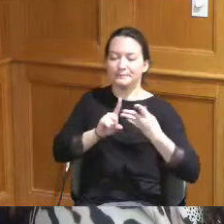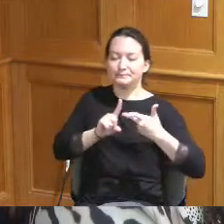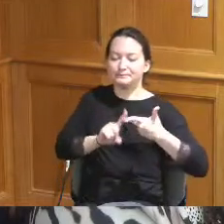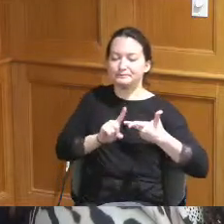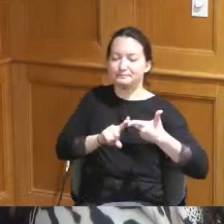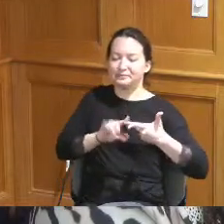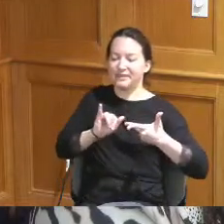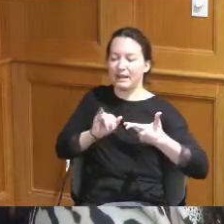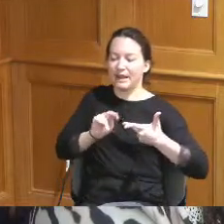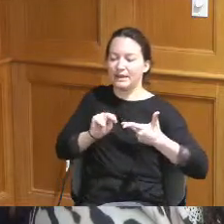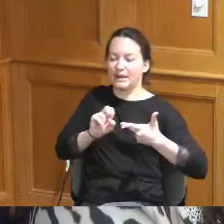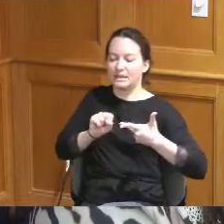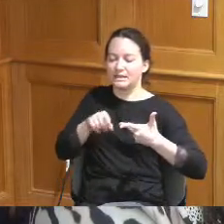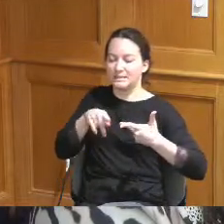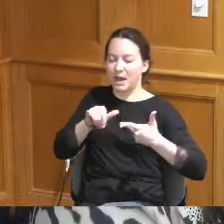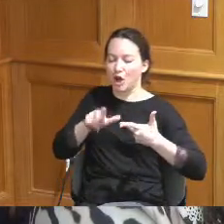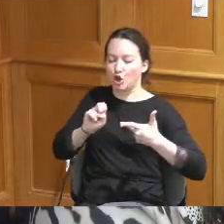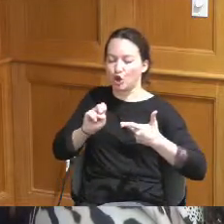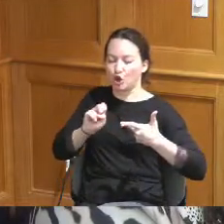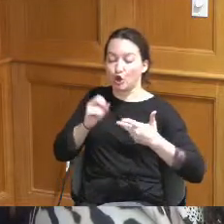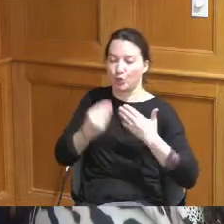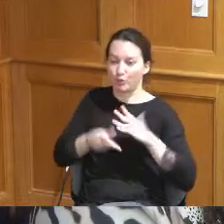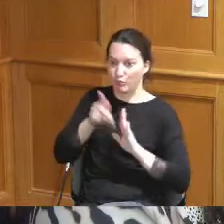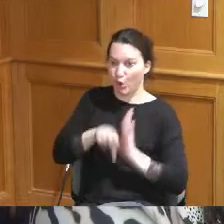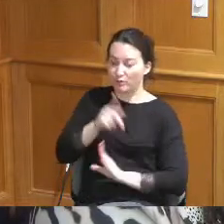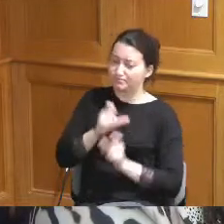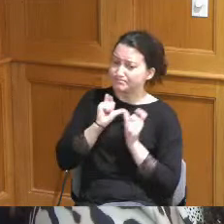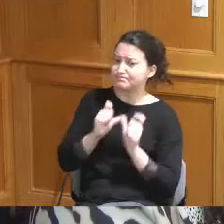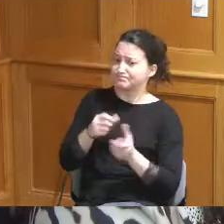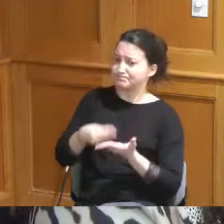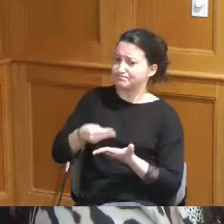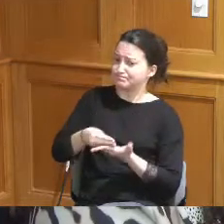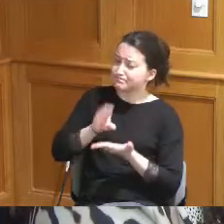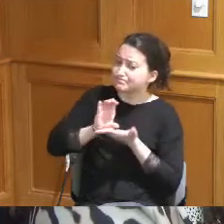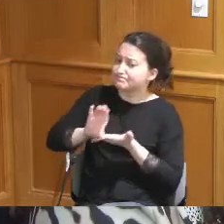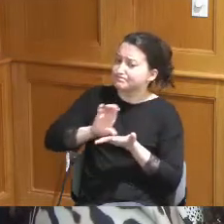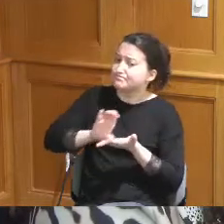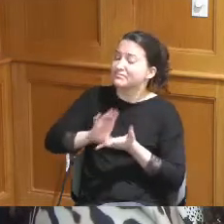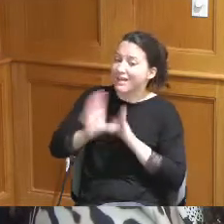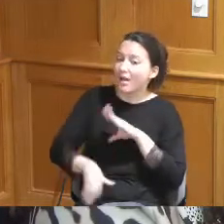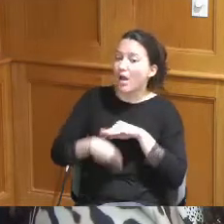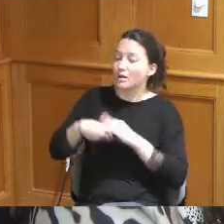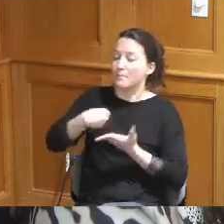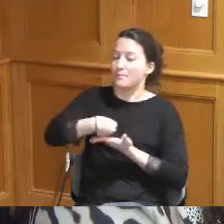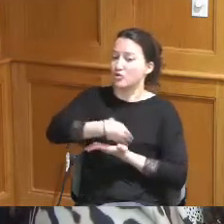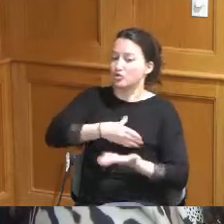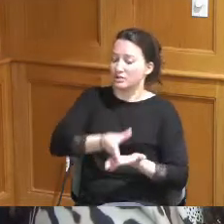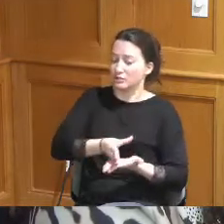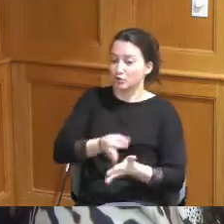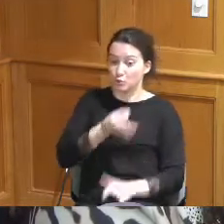that we need to continue to fund and I will be adding this on the budget coming up when